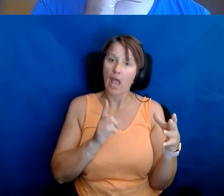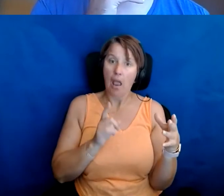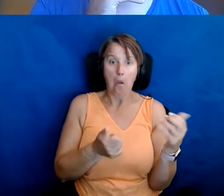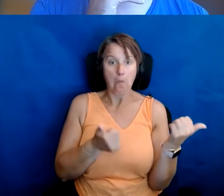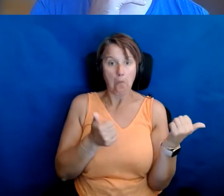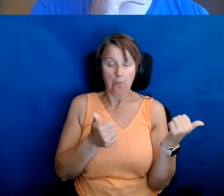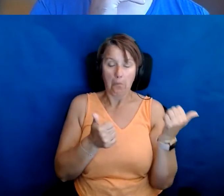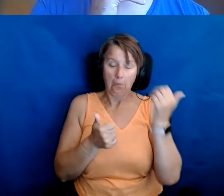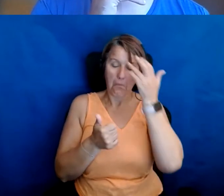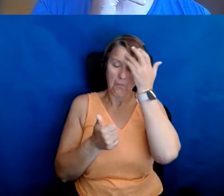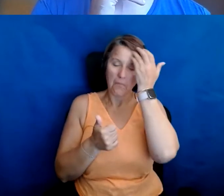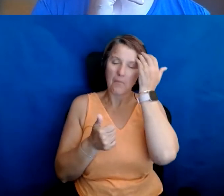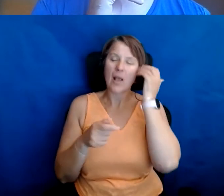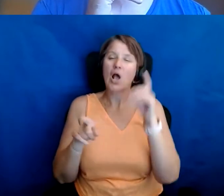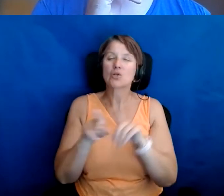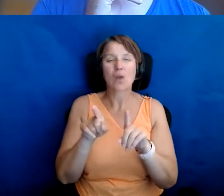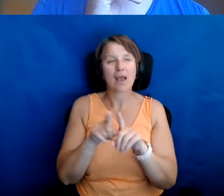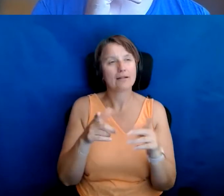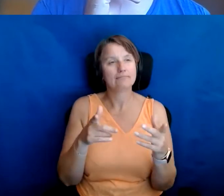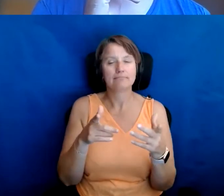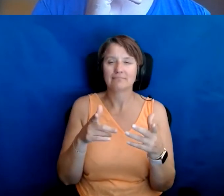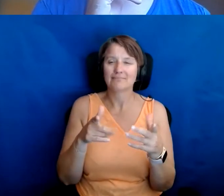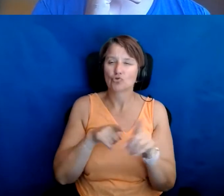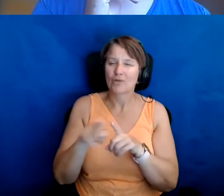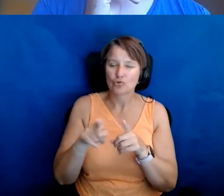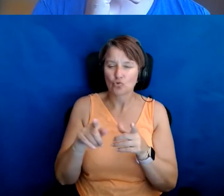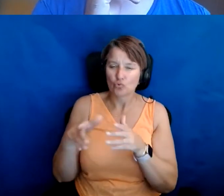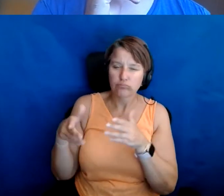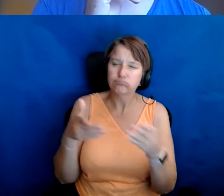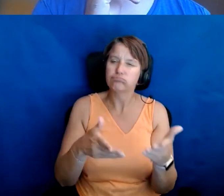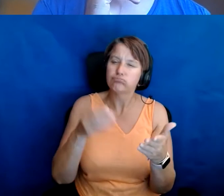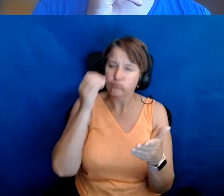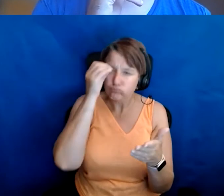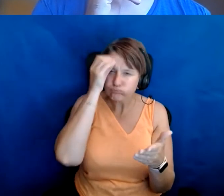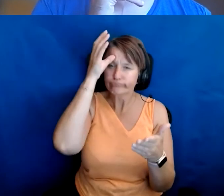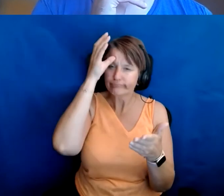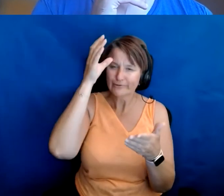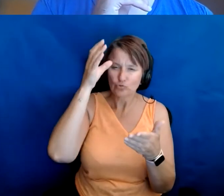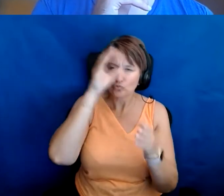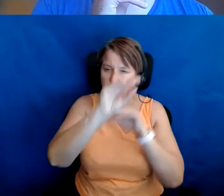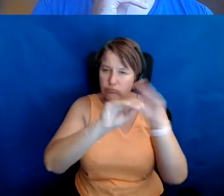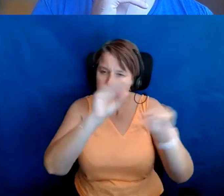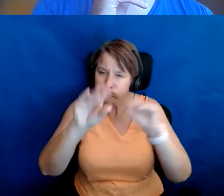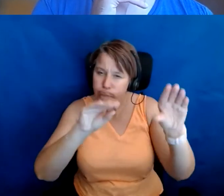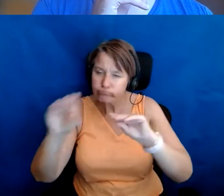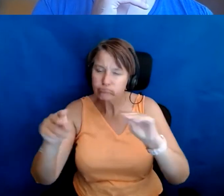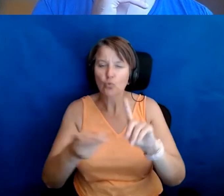providing that knowledge about how, how to - how to do the project in the first place.